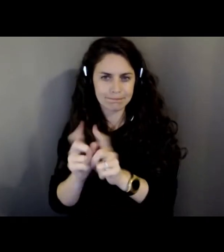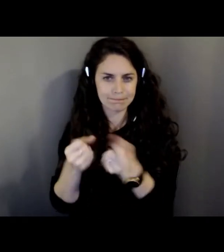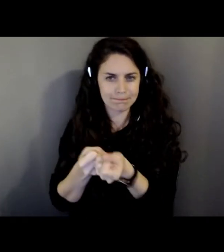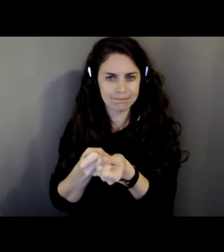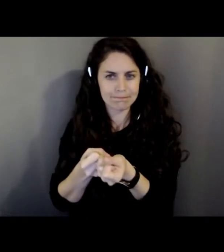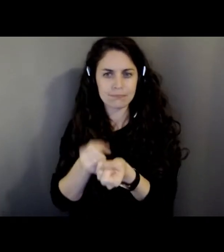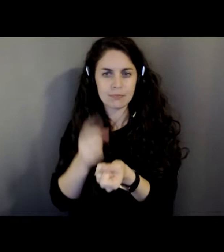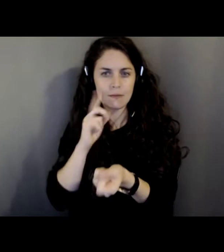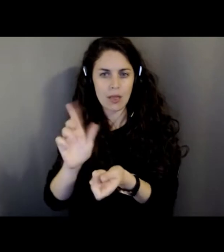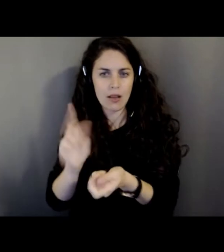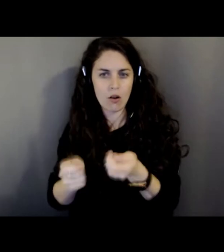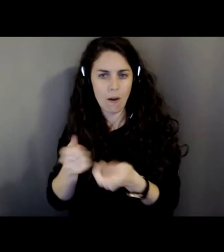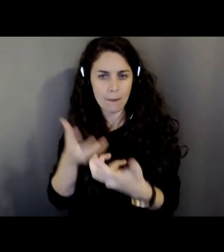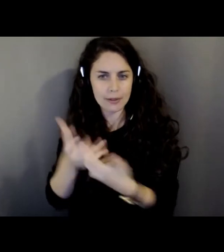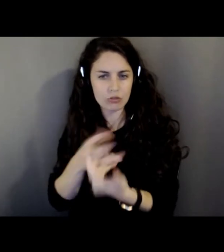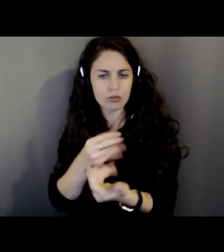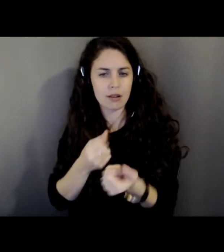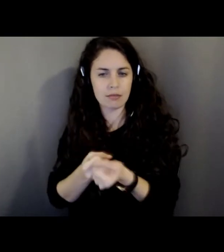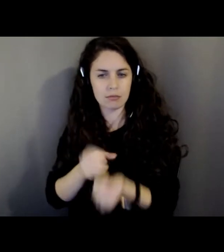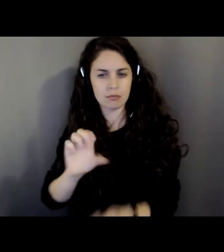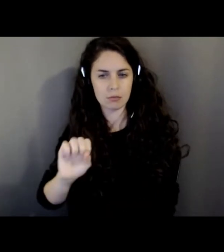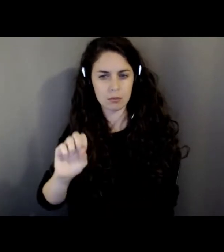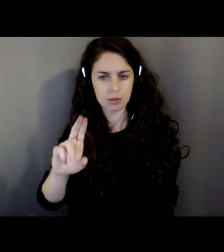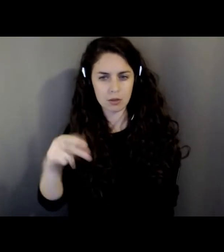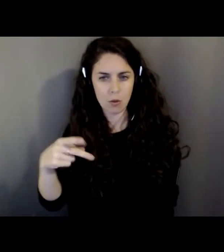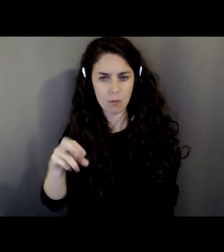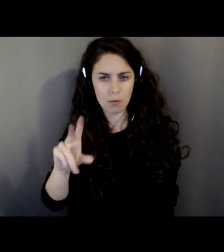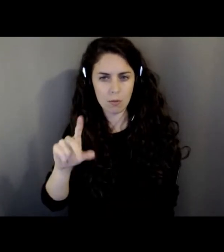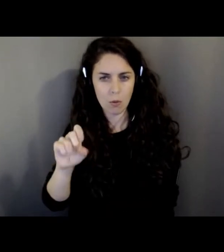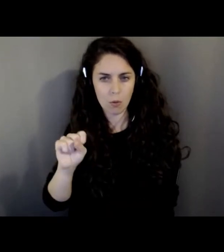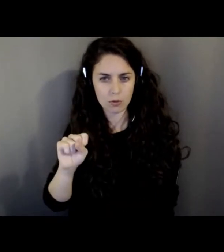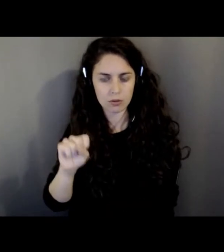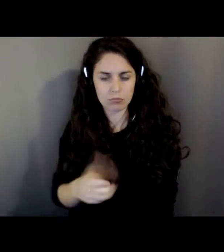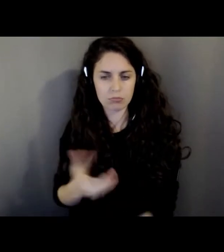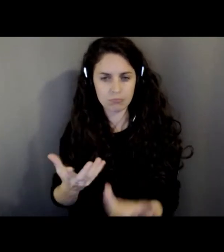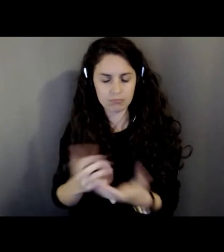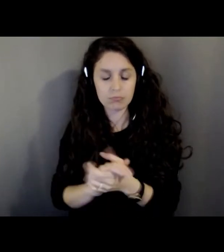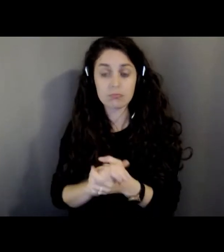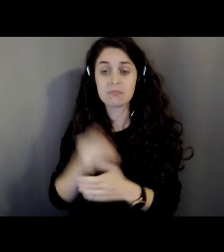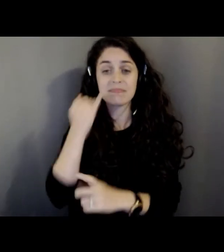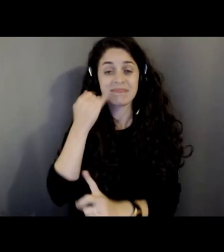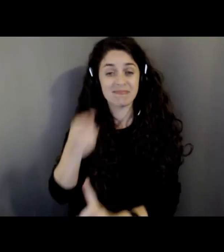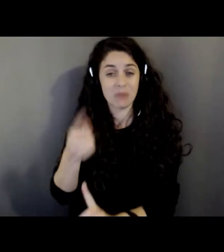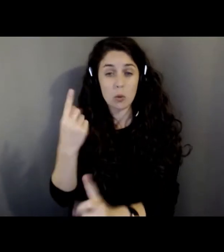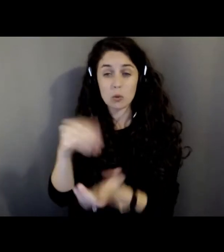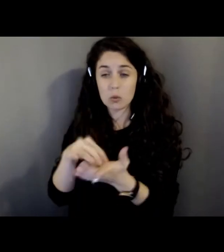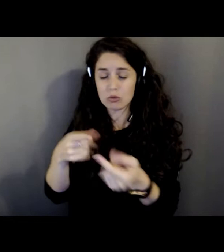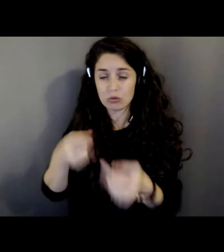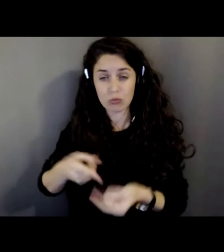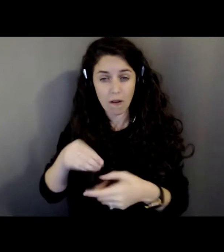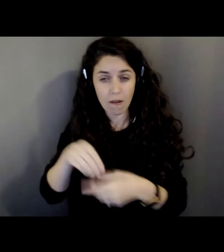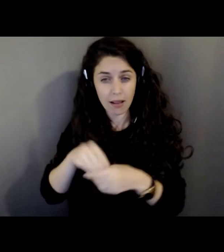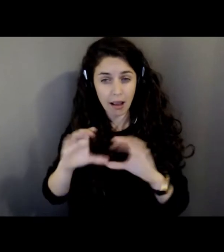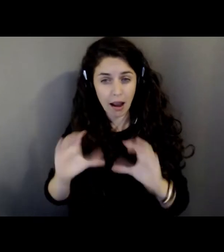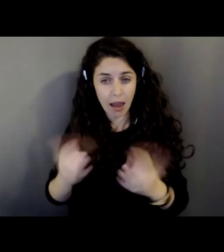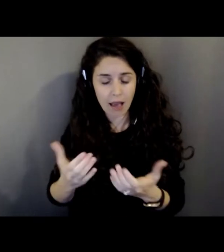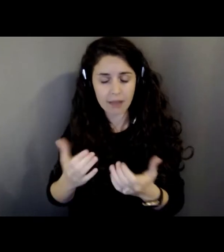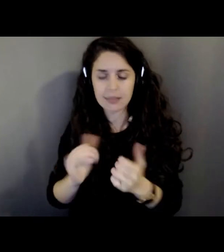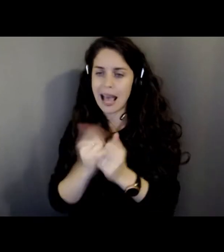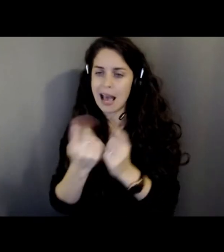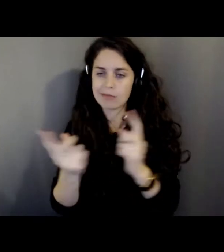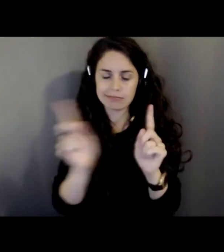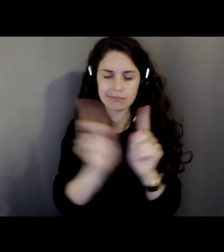they need. Identifying if you're having difficulty in a class, approaching a teacher, approaching